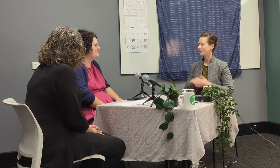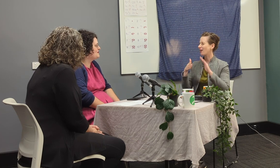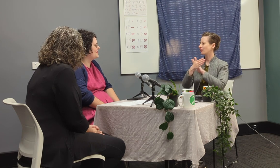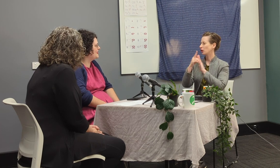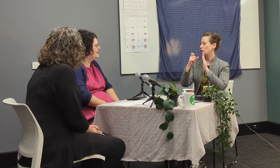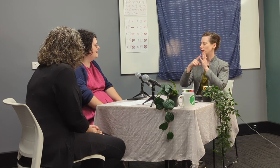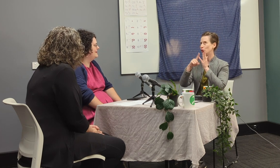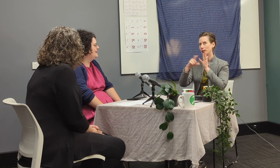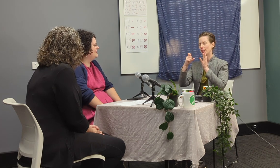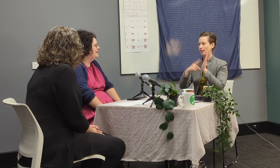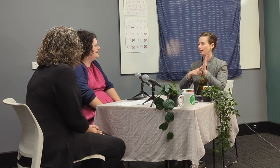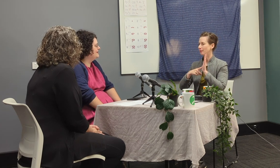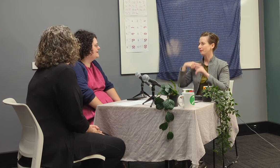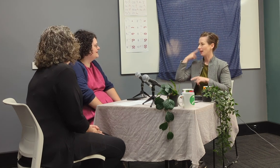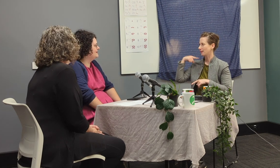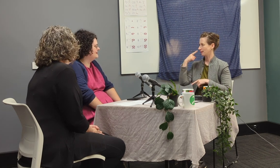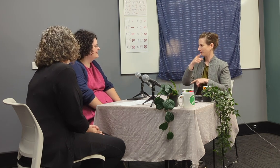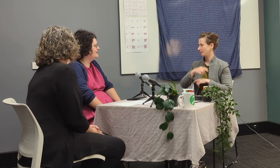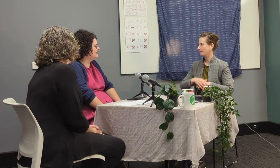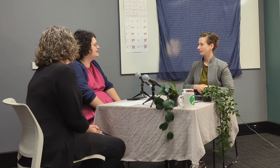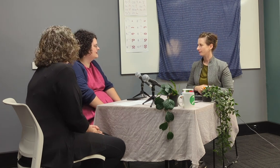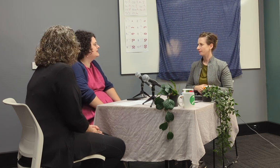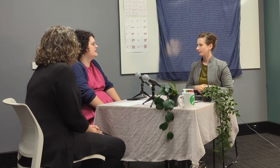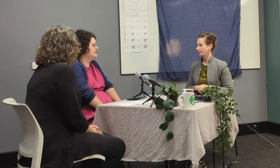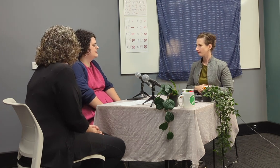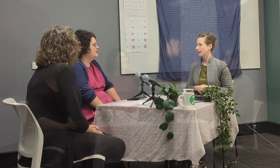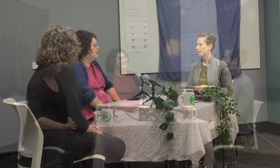G: Yeah, University College London.